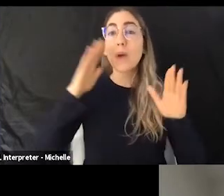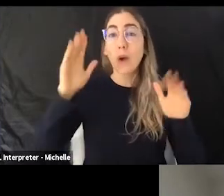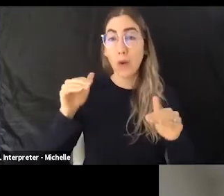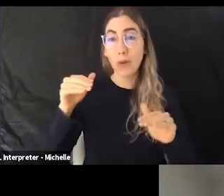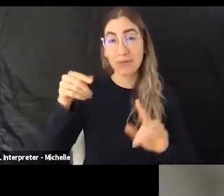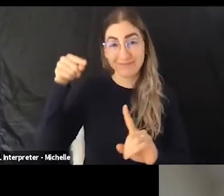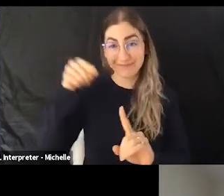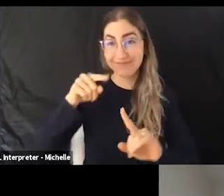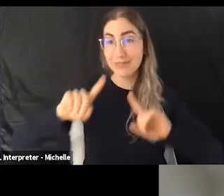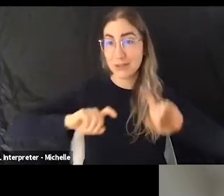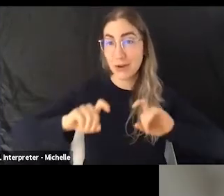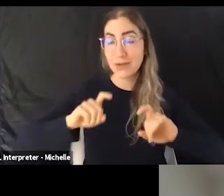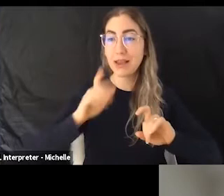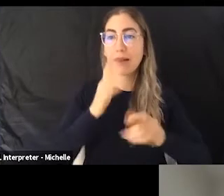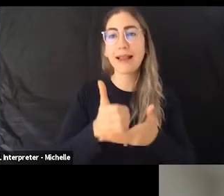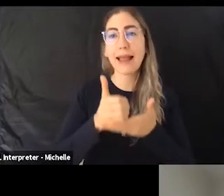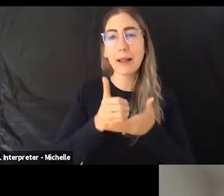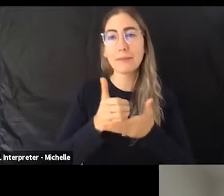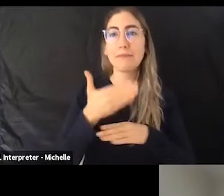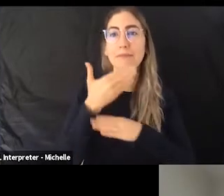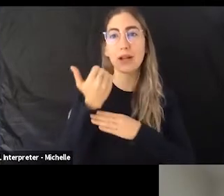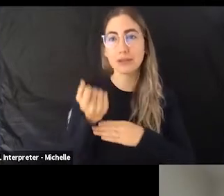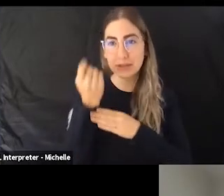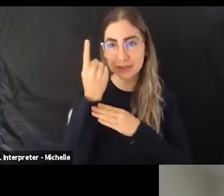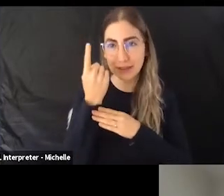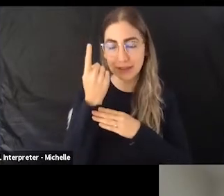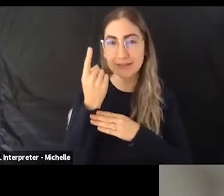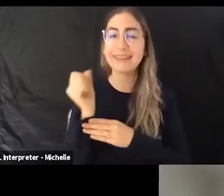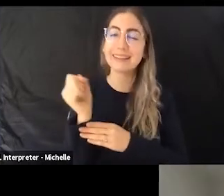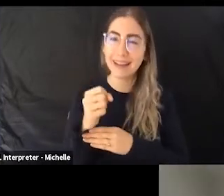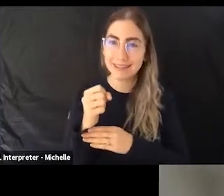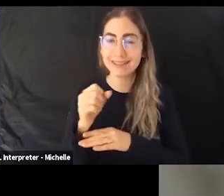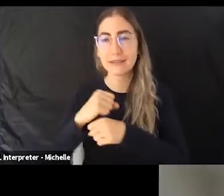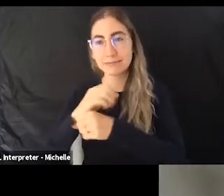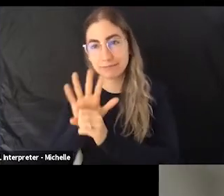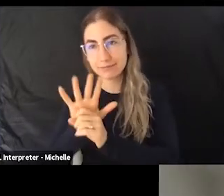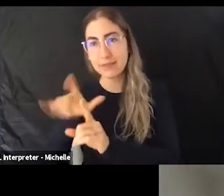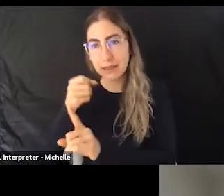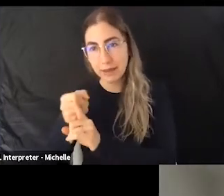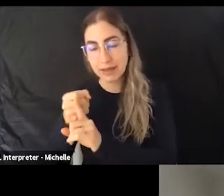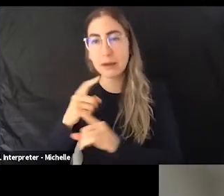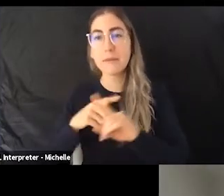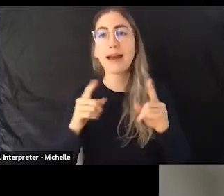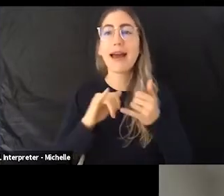ONLY HOW THE PANDEMIC HAS BEEN EXPERIENCE ED BUT ALSO HOW ACCESSIBLE ONLY HOW THE PANDEMIC HAS BEEN EXPERIENCED BUT ALSO HOW THAT INFORMATION HAS BEEN, THAT INFORMATION ABOUT